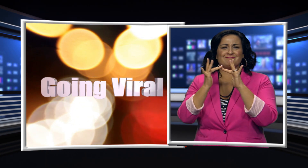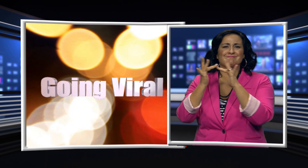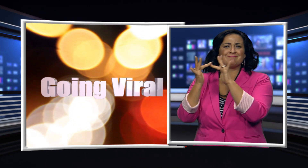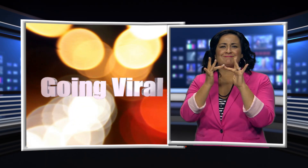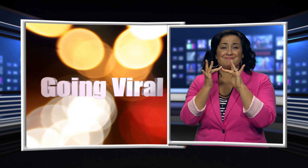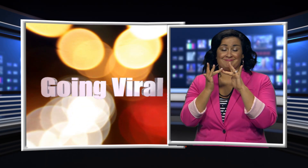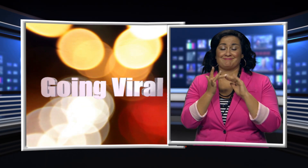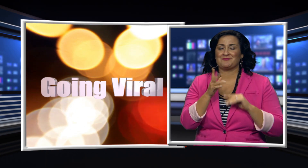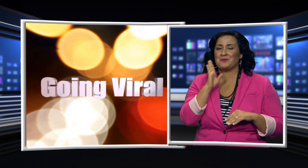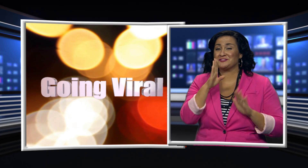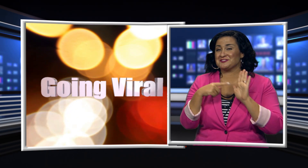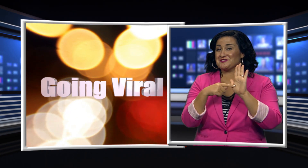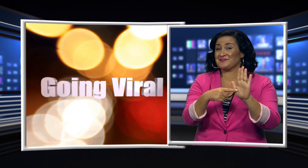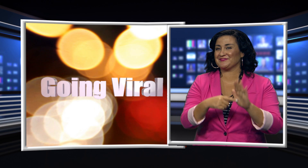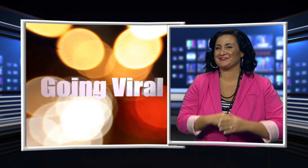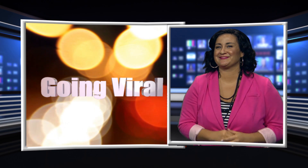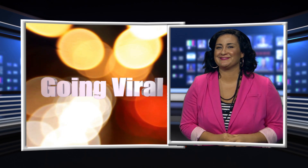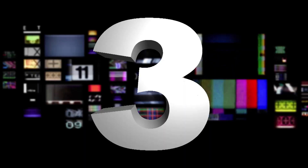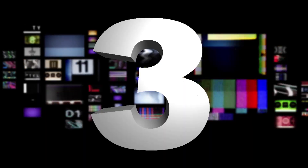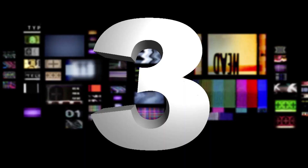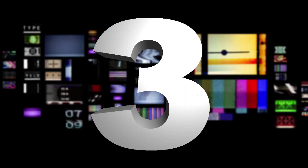Let’s take a look at some of those now: